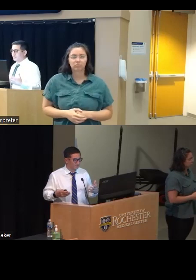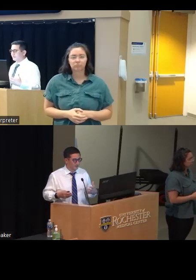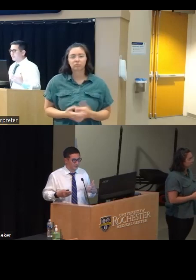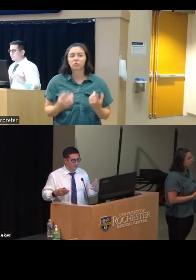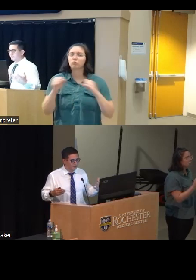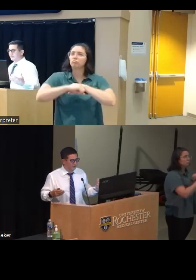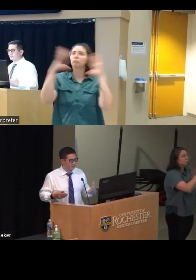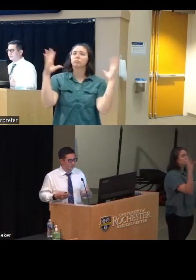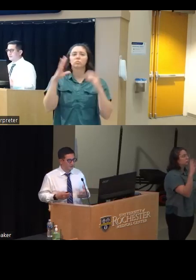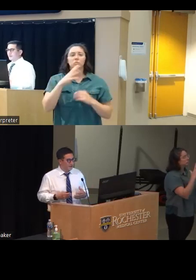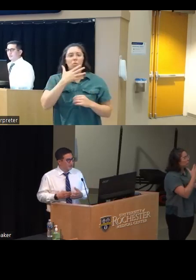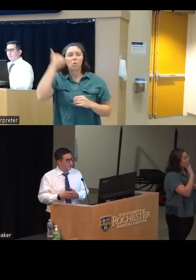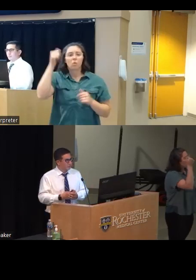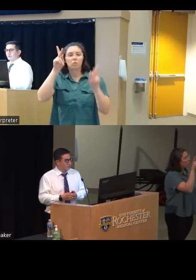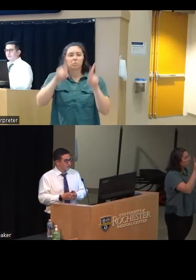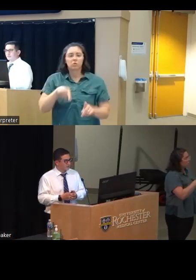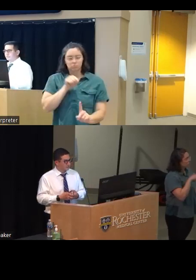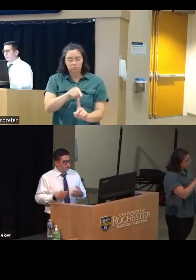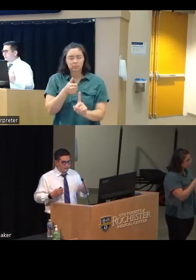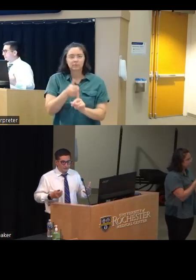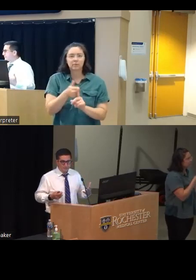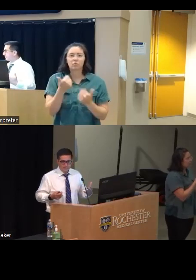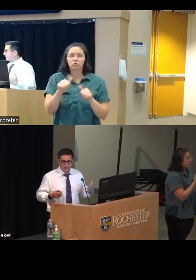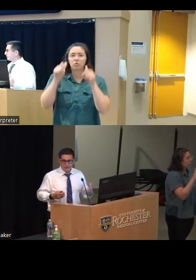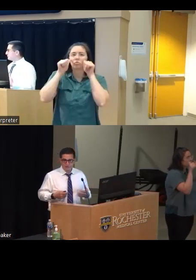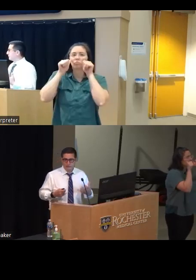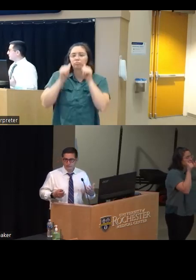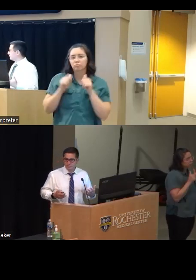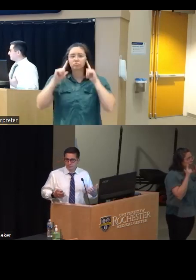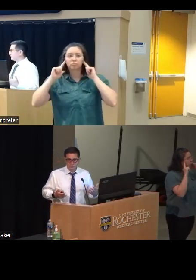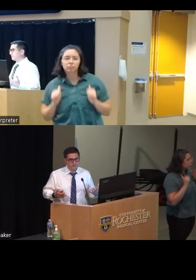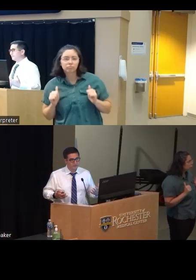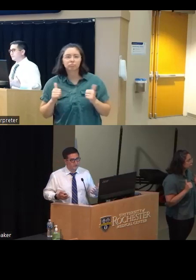thinking about an elderly patient who is starting to lose their hearing or starting to lose their